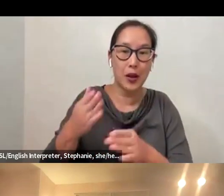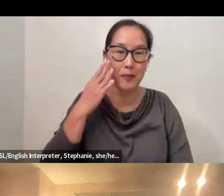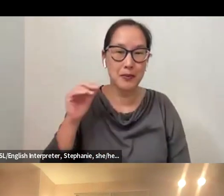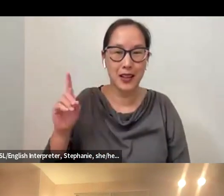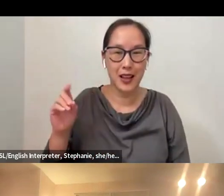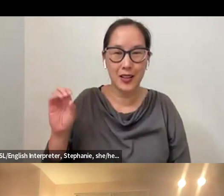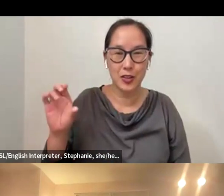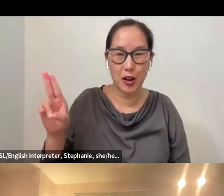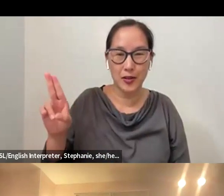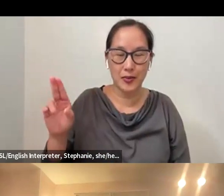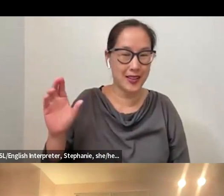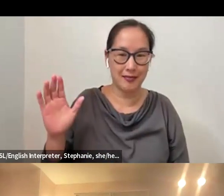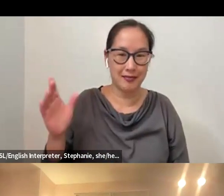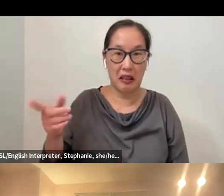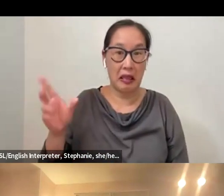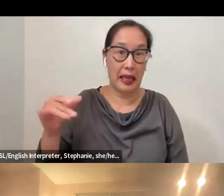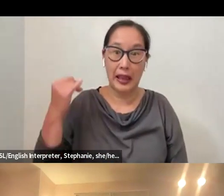it is all just hypotheses, mostly.